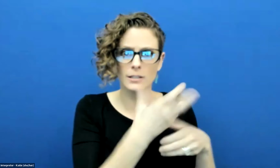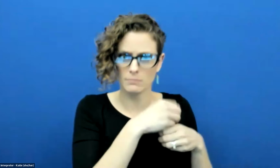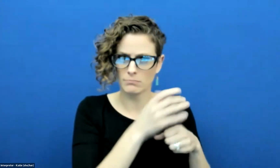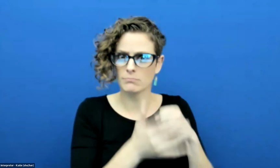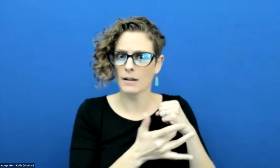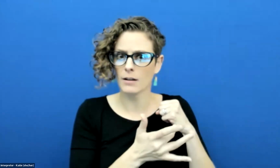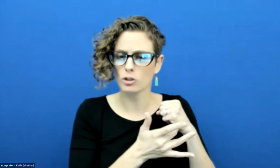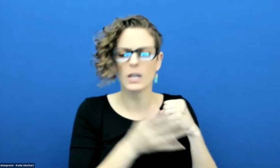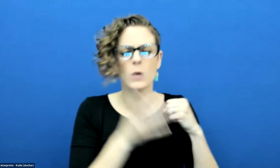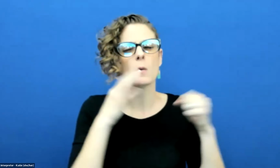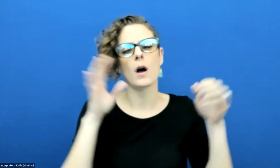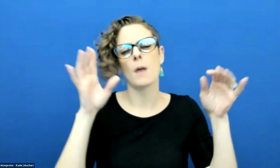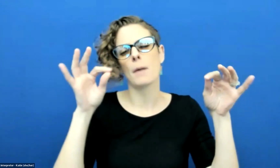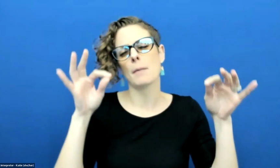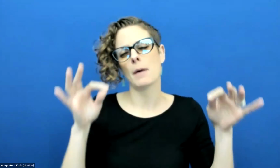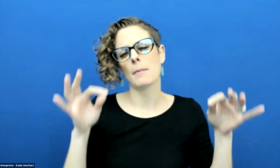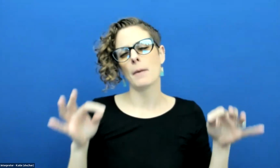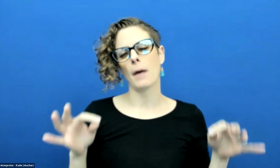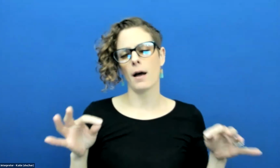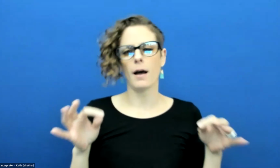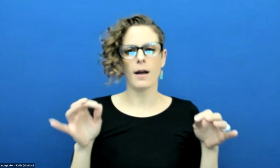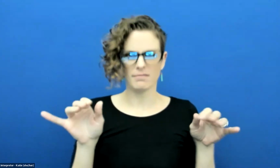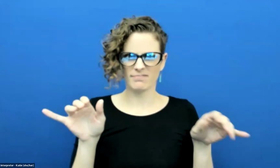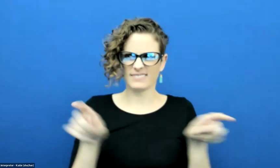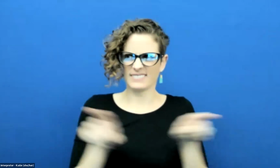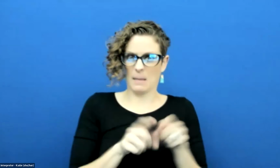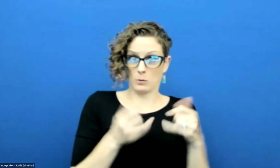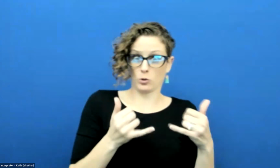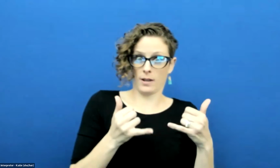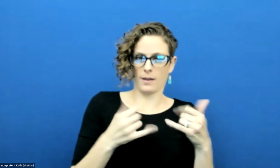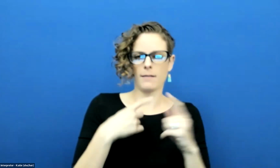aspects of what we talked about today and then some um and and they'll be able to follow that